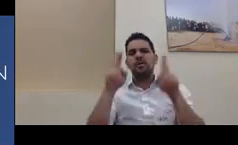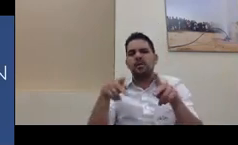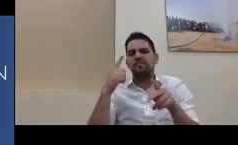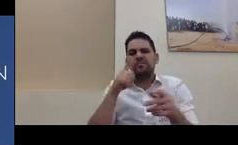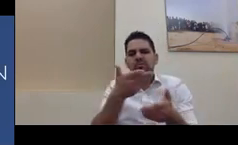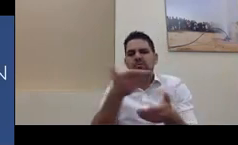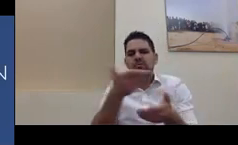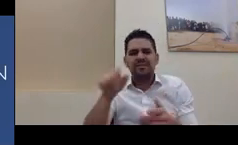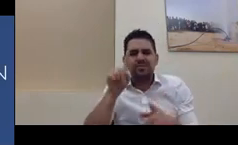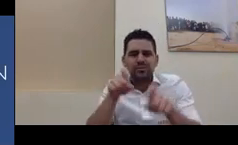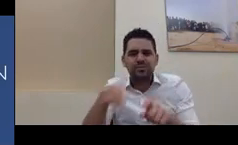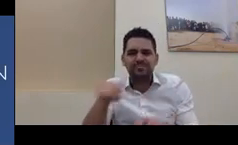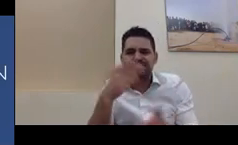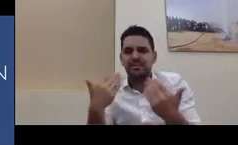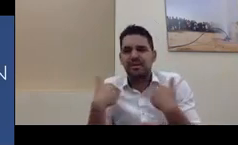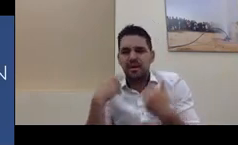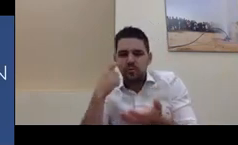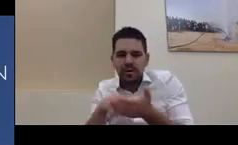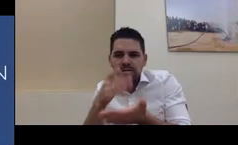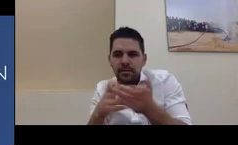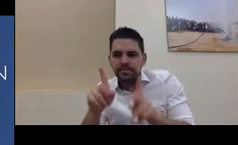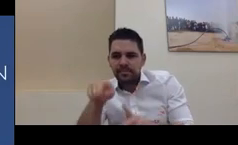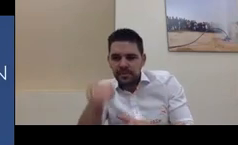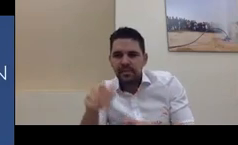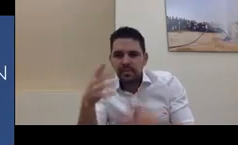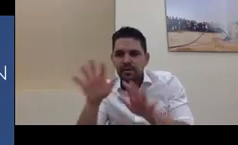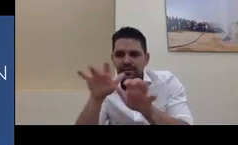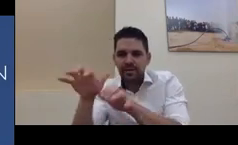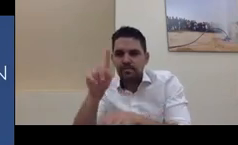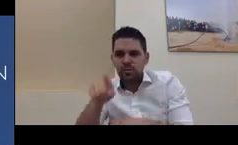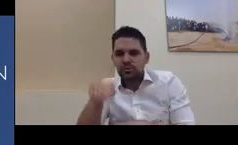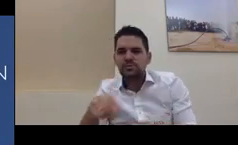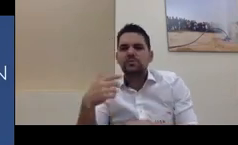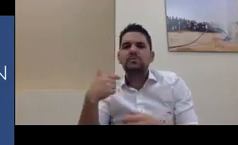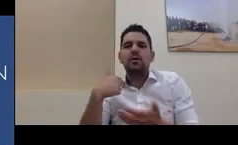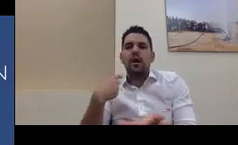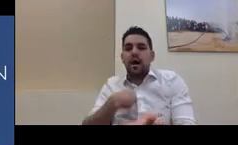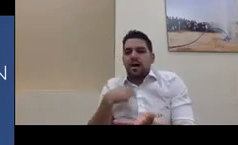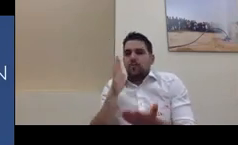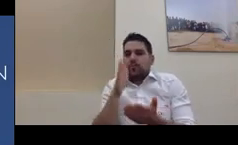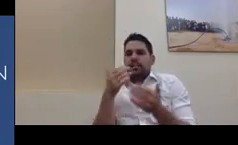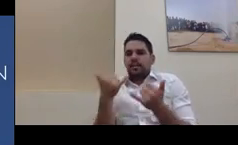So, we'll go ahead and open this up for any questions that you may have. I recognize that some people have already typed,